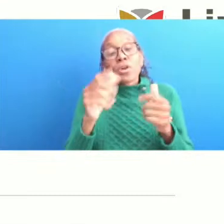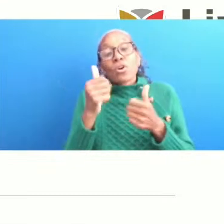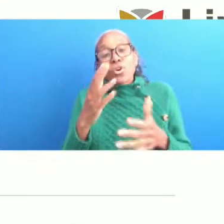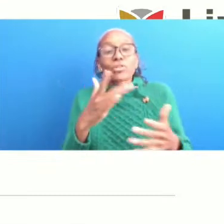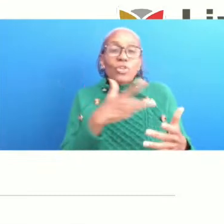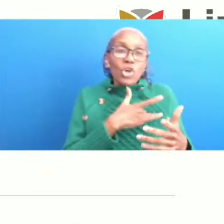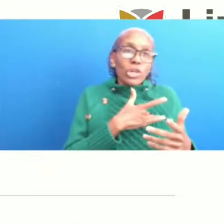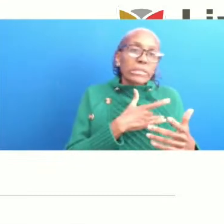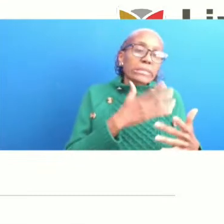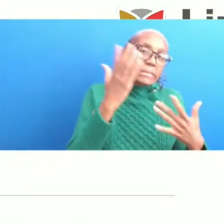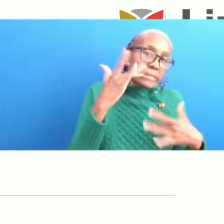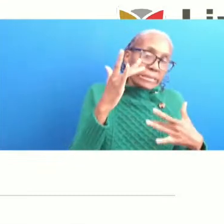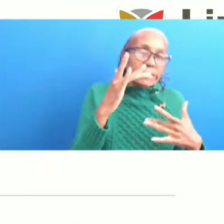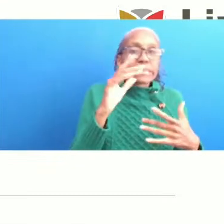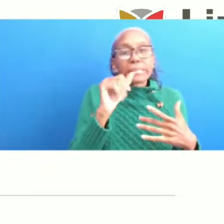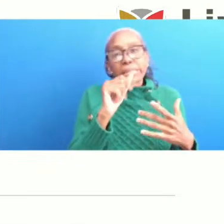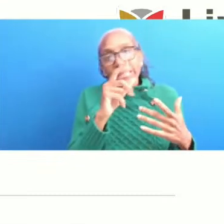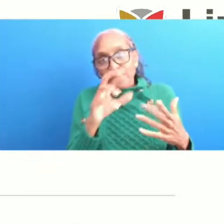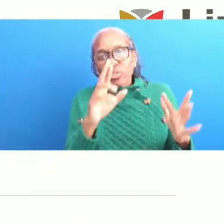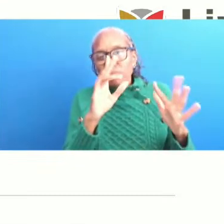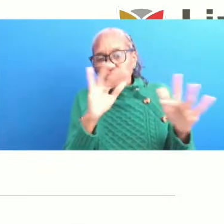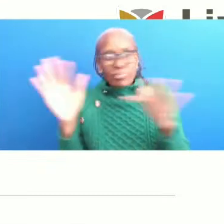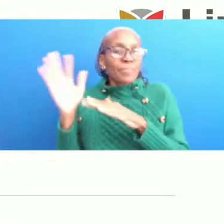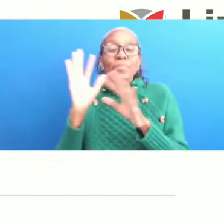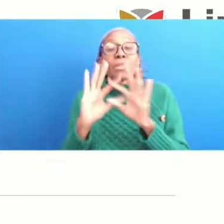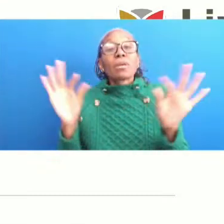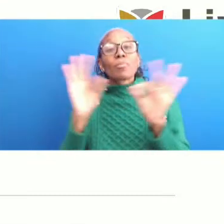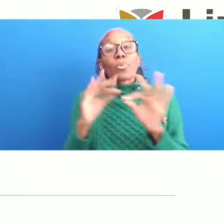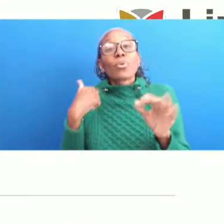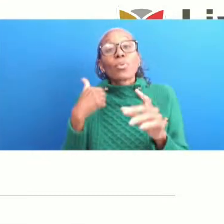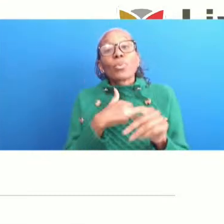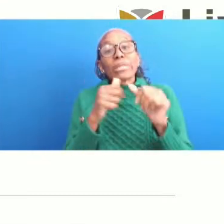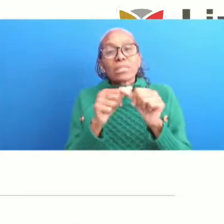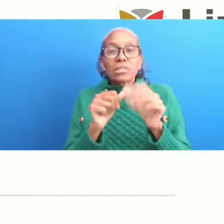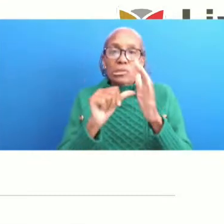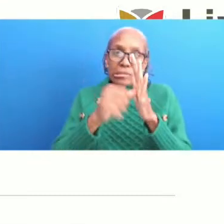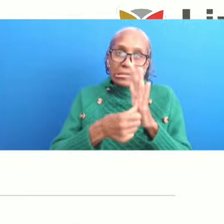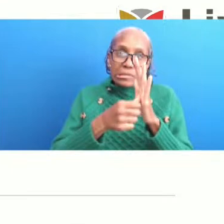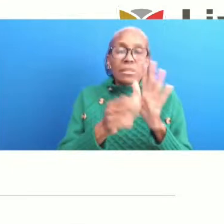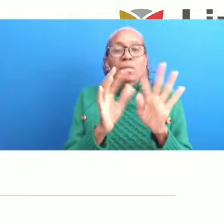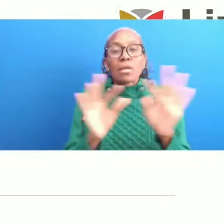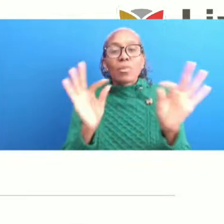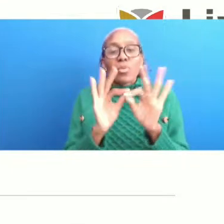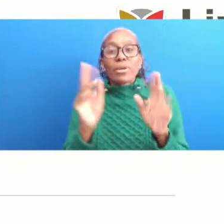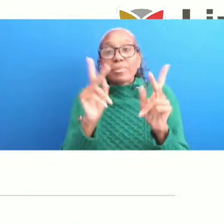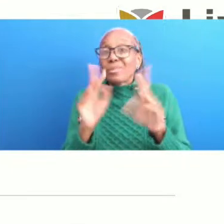AND SO SMOKING CAUSES BOTH HEART DISEASE AND ALL TYPES OF